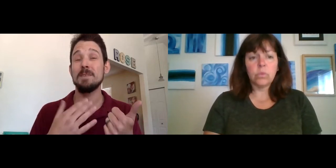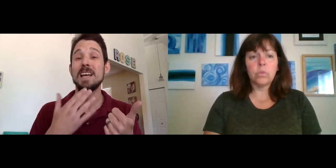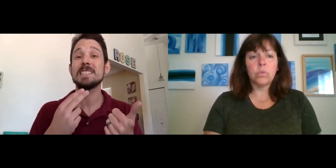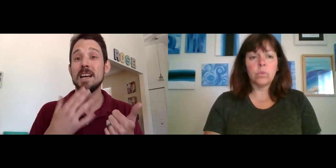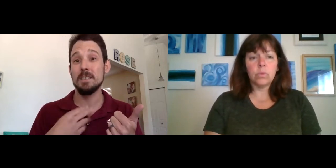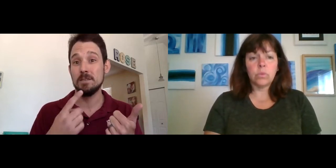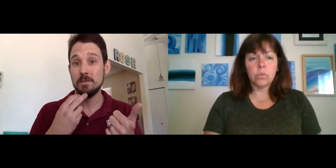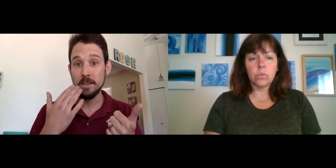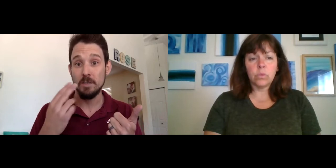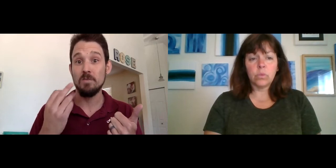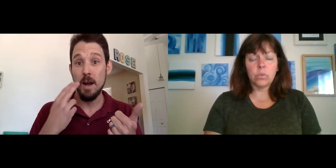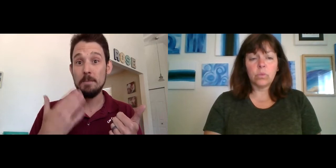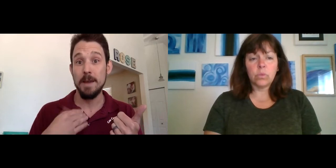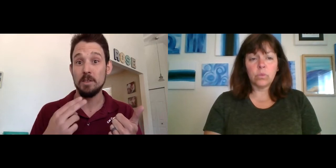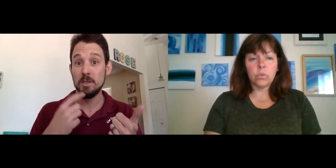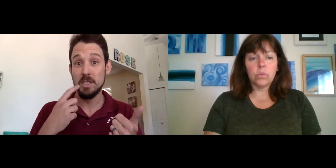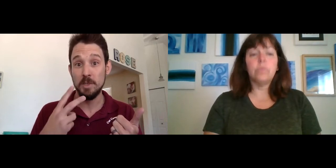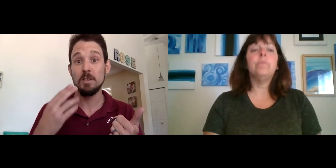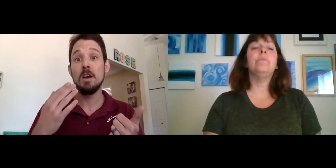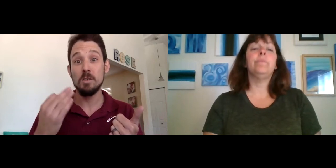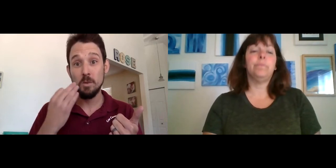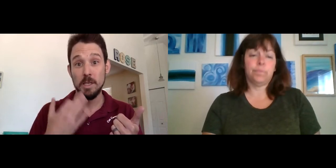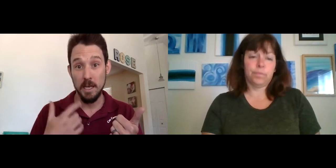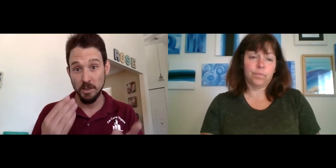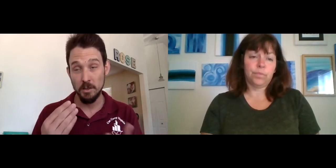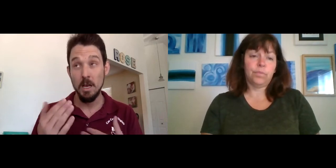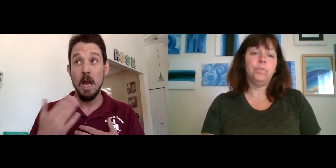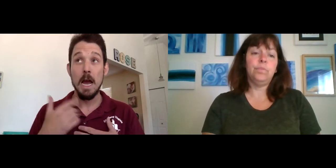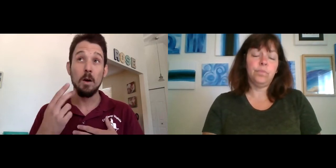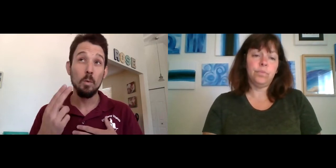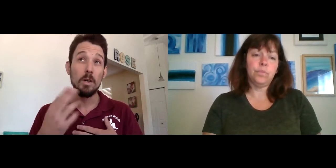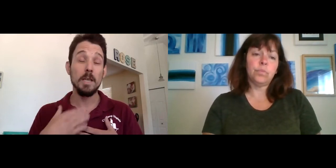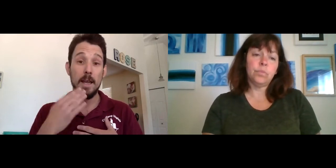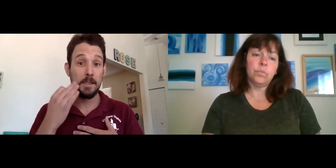the executive director of the Rocky Mountain Cued Speech Association I was a NCSA